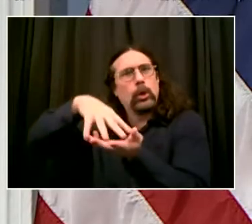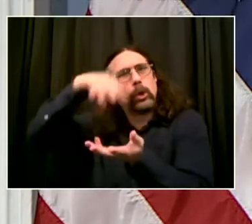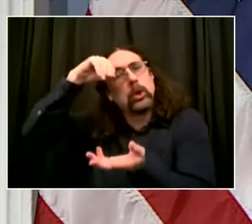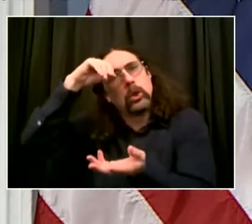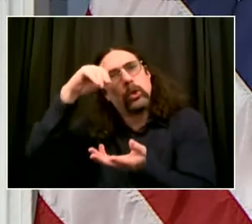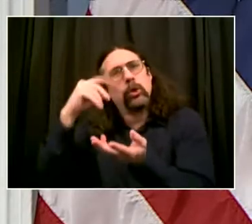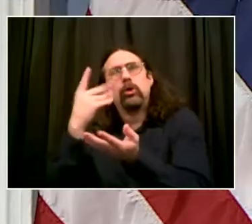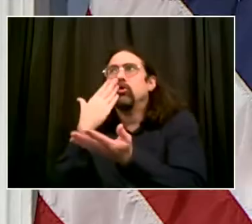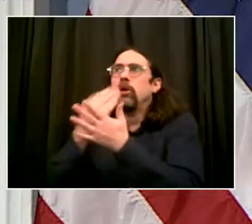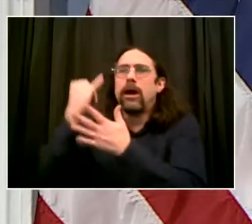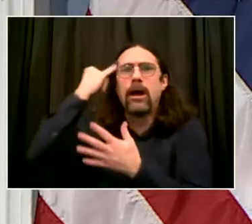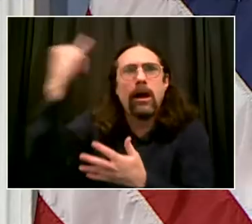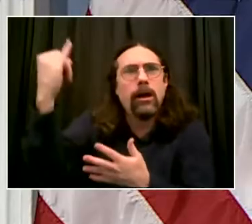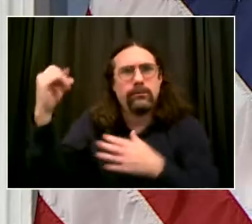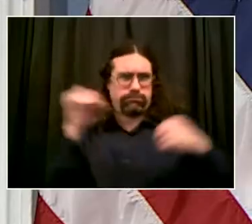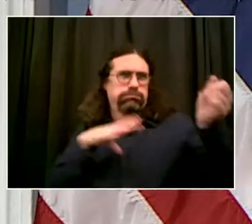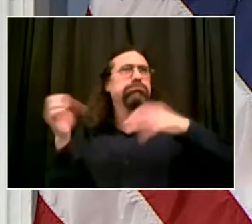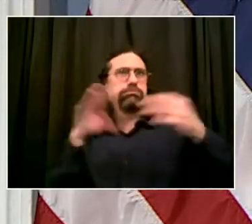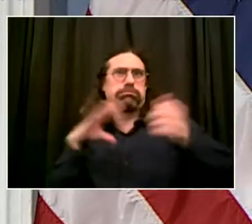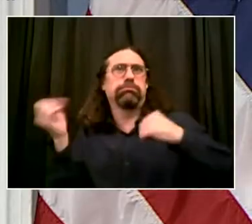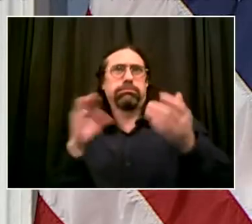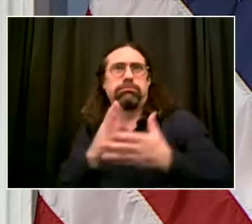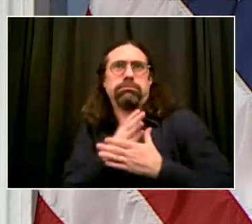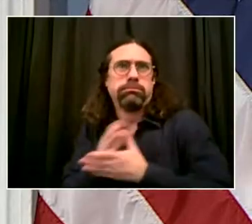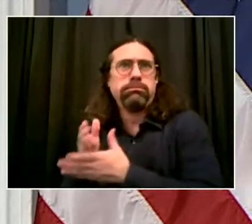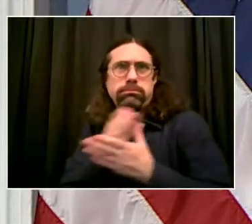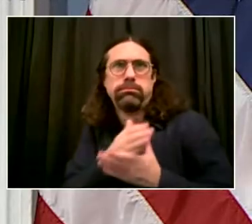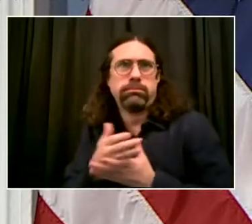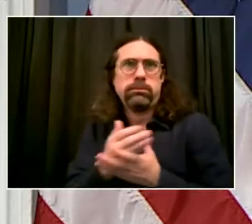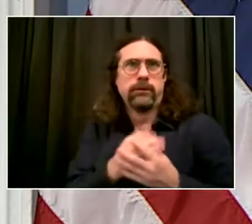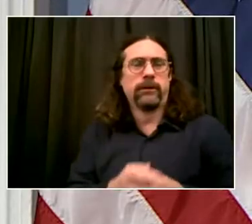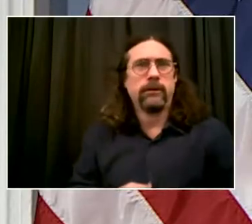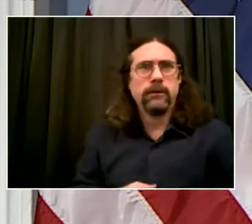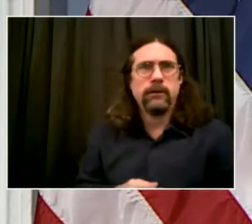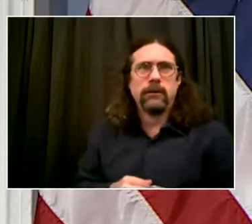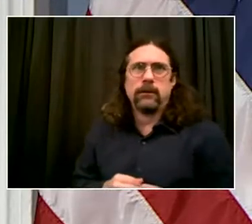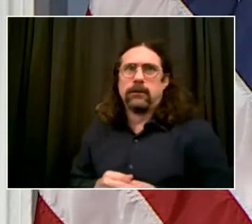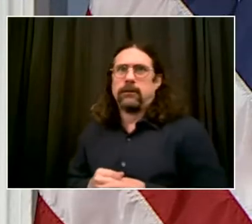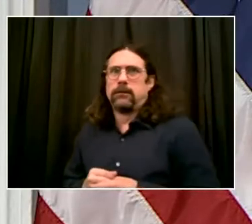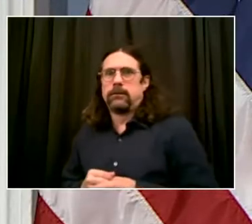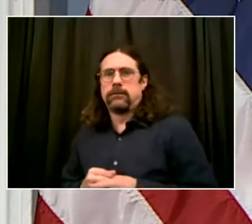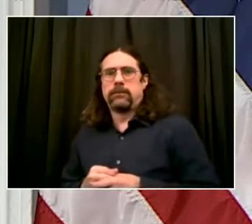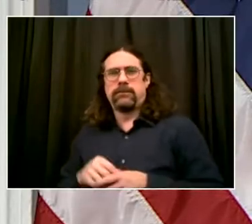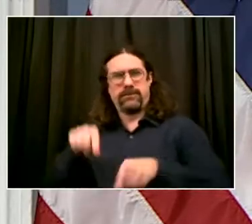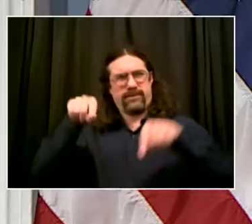BECAUSE THERE IS NO PLAYBOOK FOR THIS. IT IS ETH MAGNITUDE OF TRAUMA, THERE IS